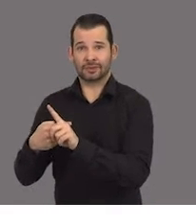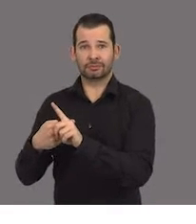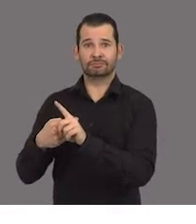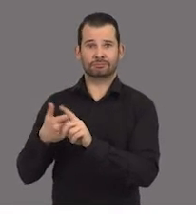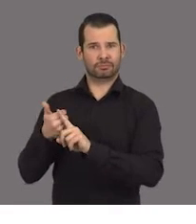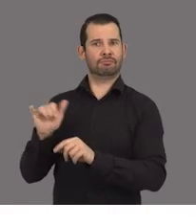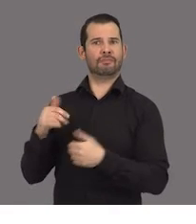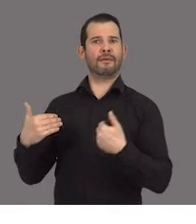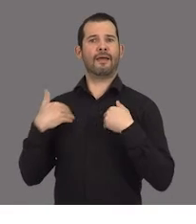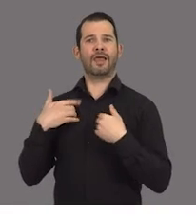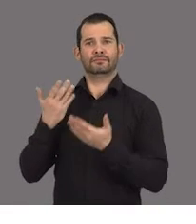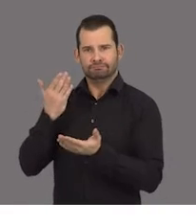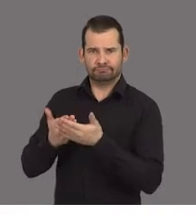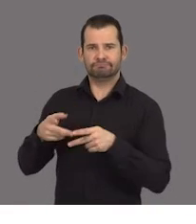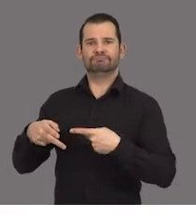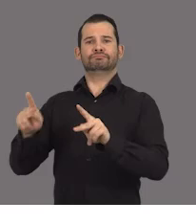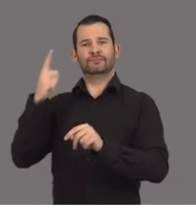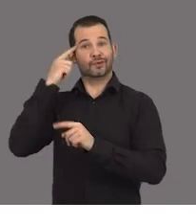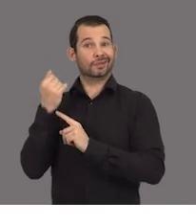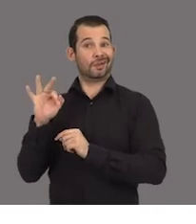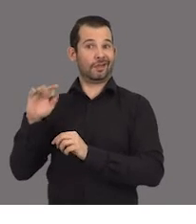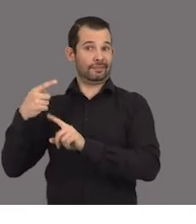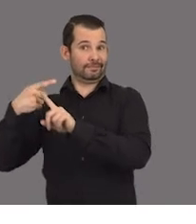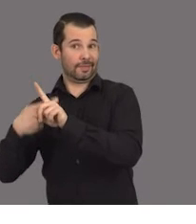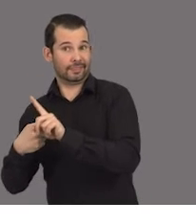who has a valid permit in the 19th month